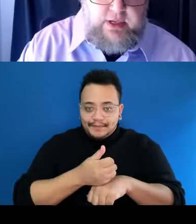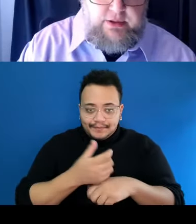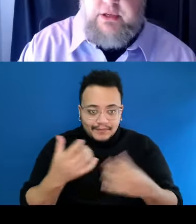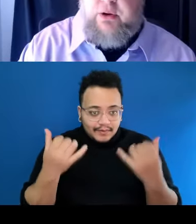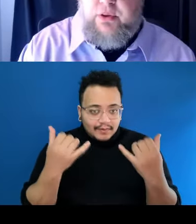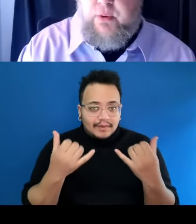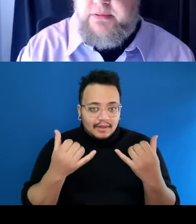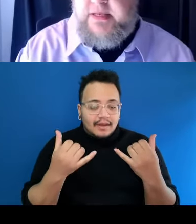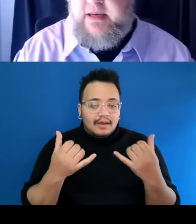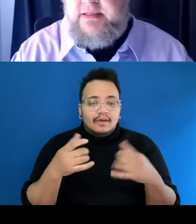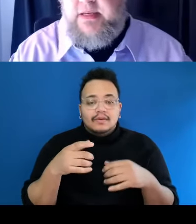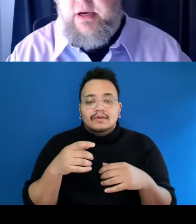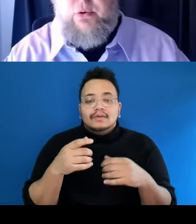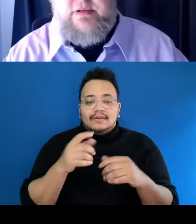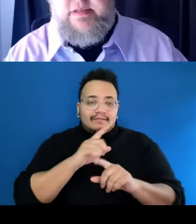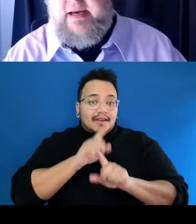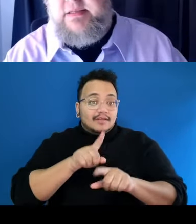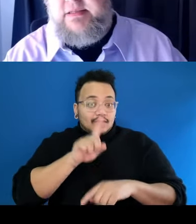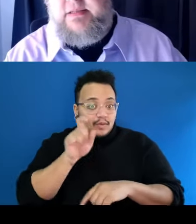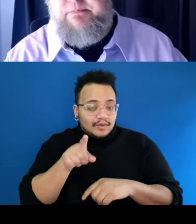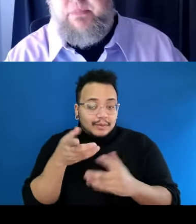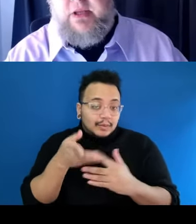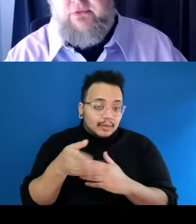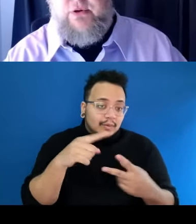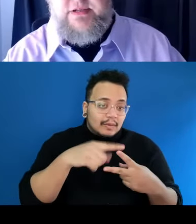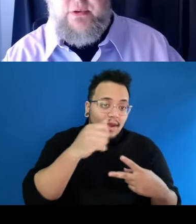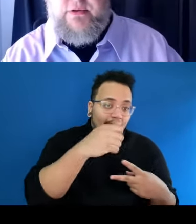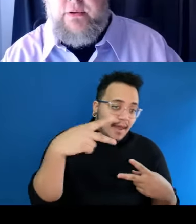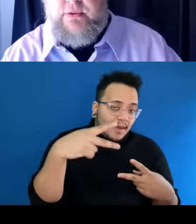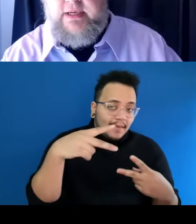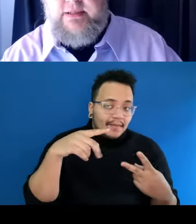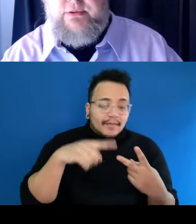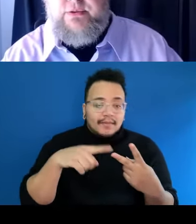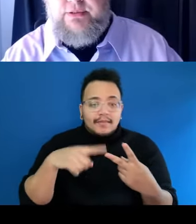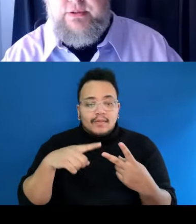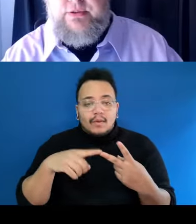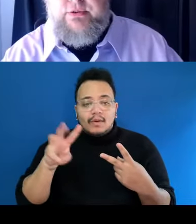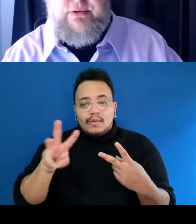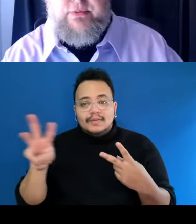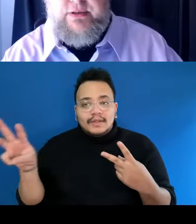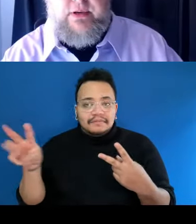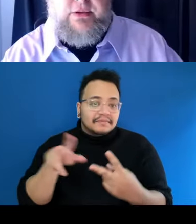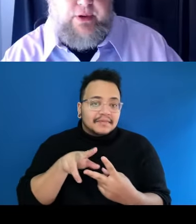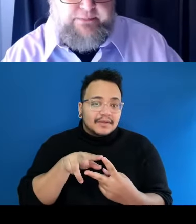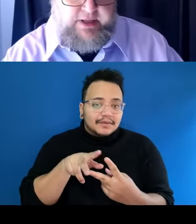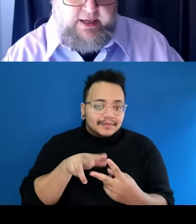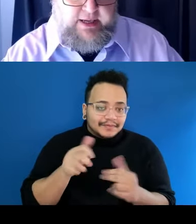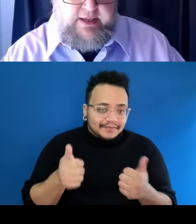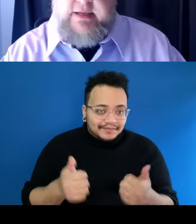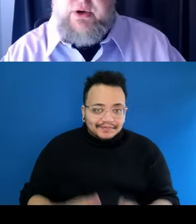So you can either go to the website or text FORGE333 to 22333.